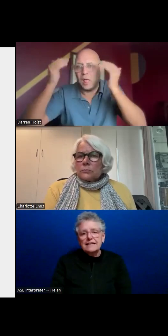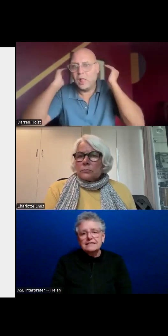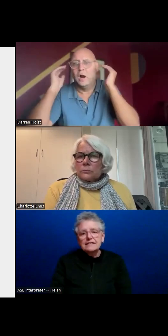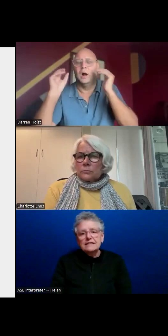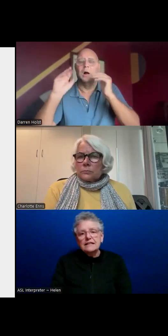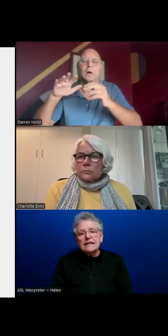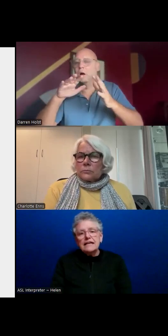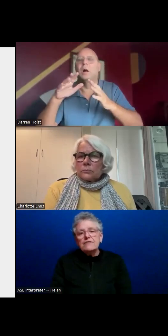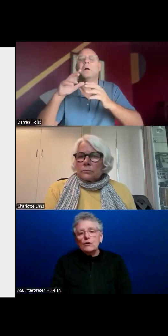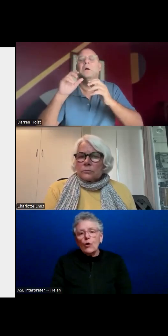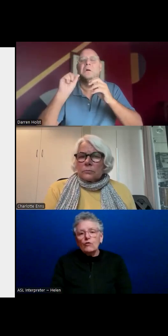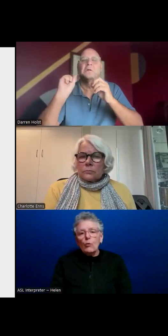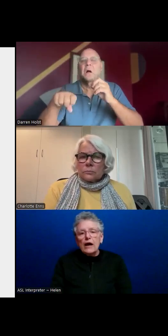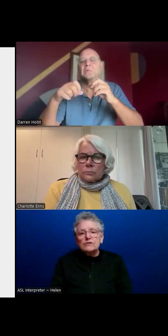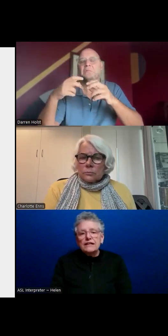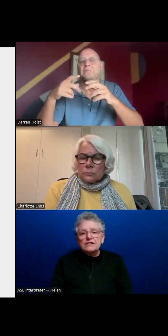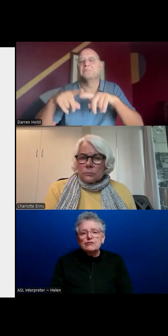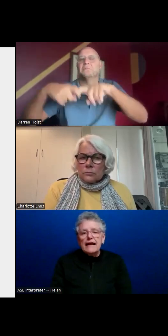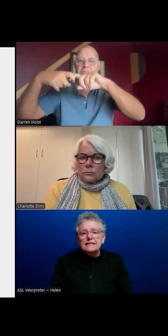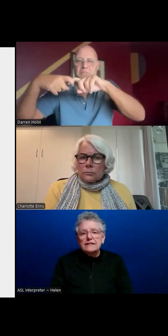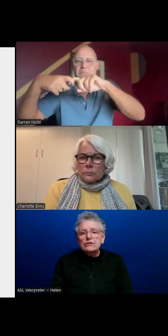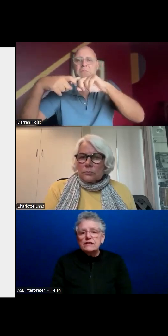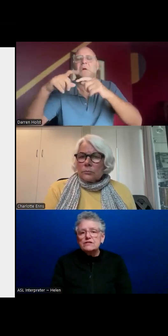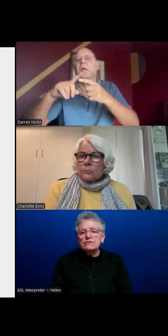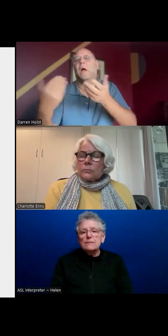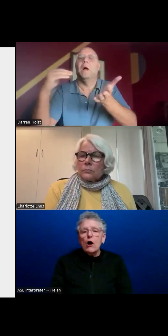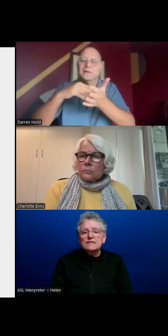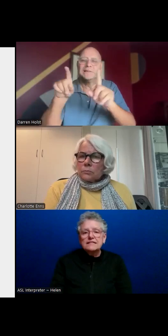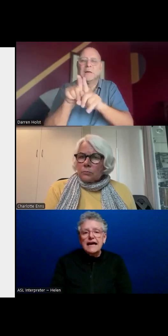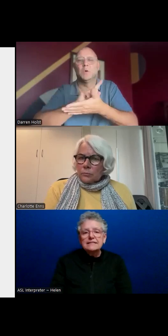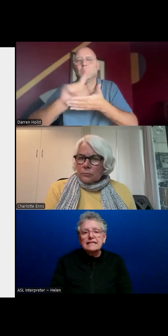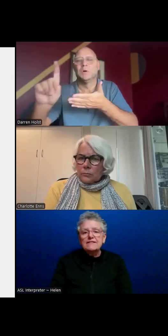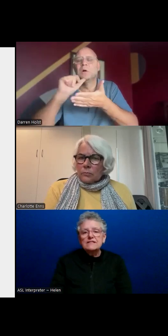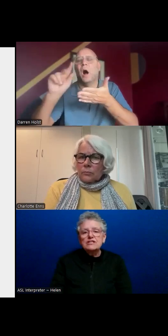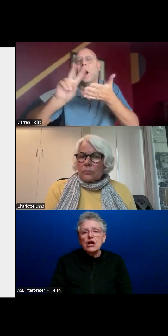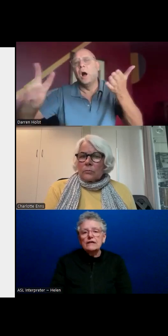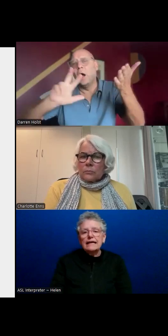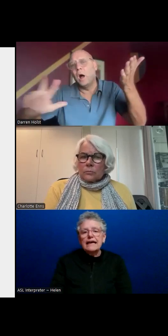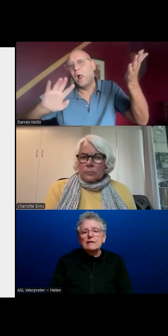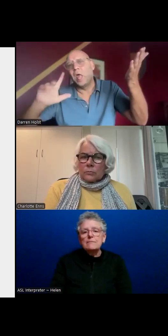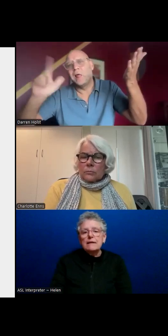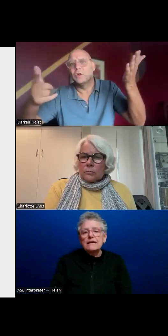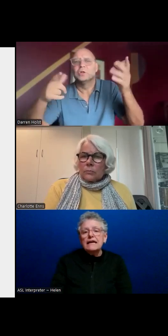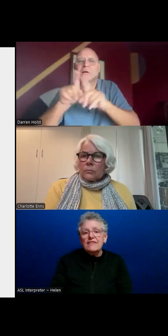encourage the child to guess. If they're overwhelmed or get distracted, you can certainly pause the test and then start again